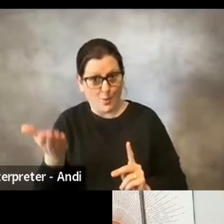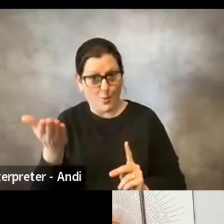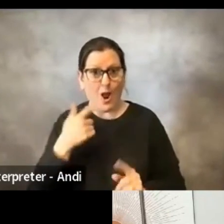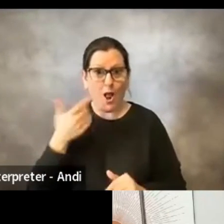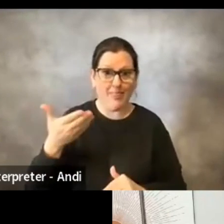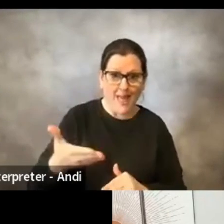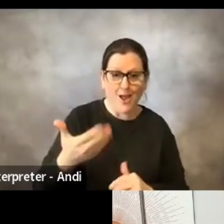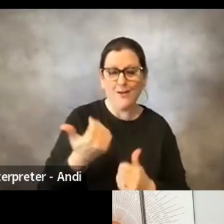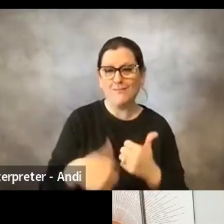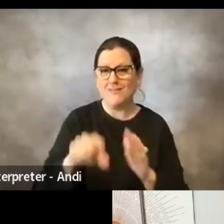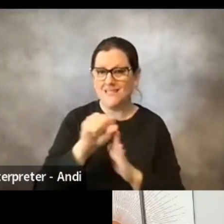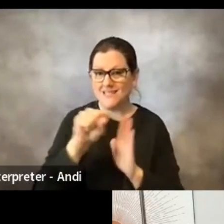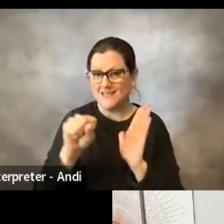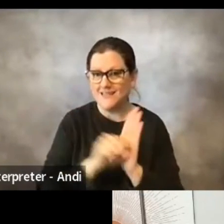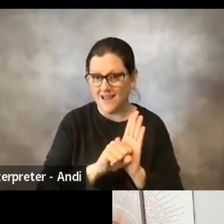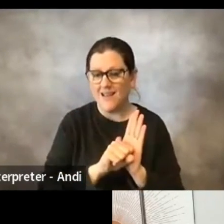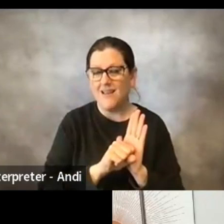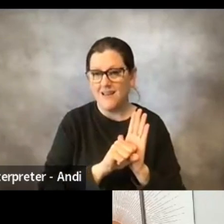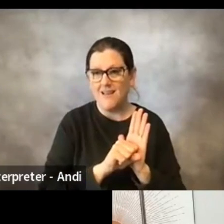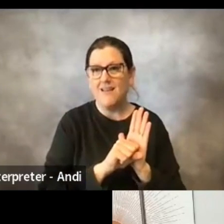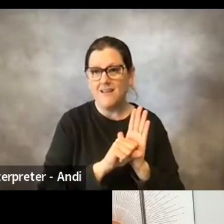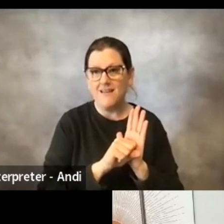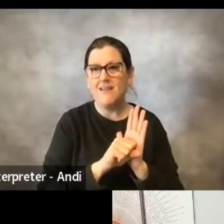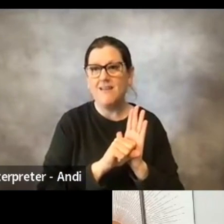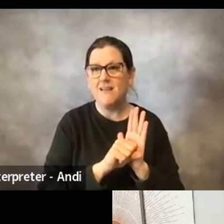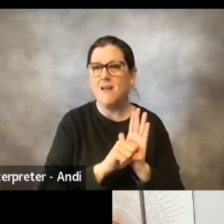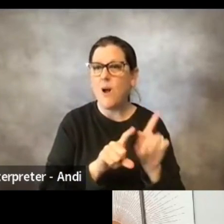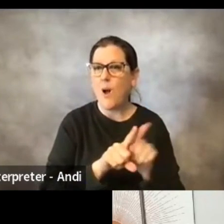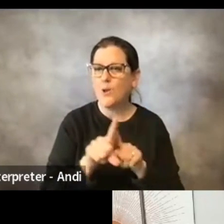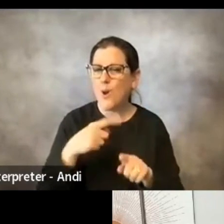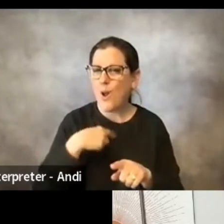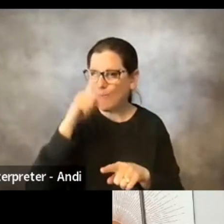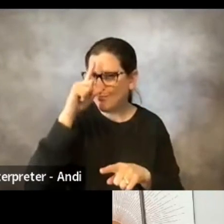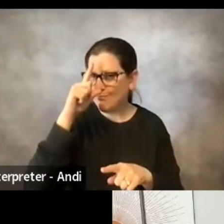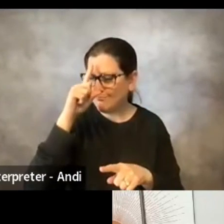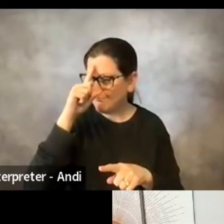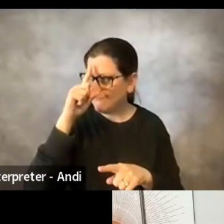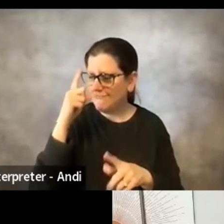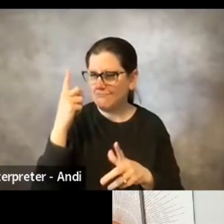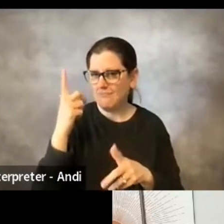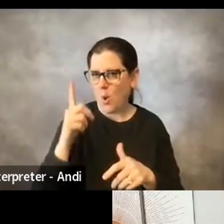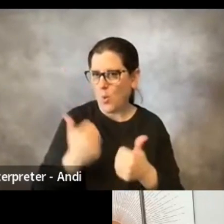state. And I would imagine to that, kind of to our earlier point about what's the primary even though they're on your